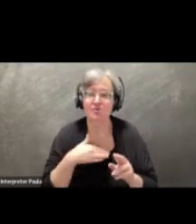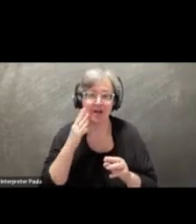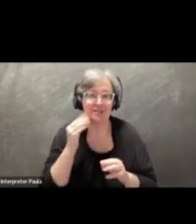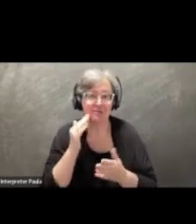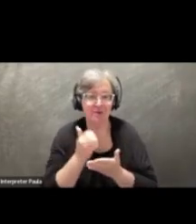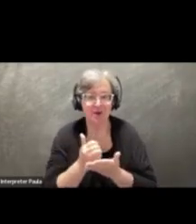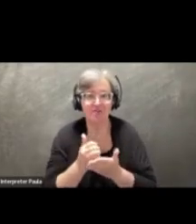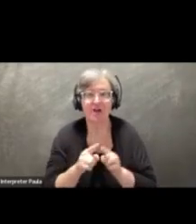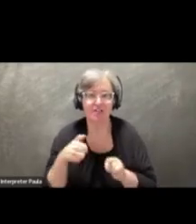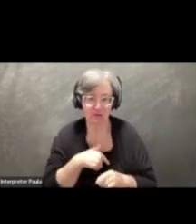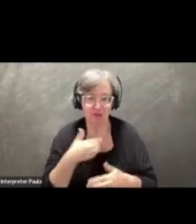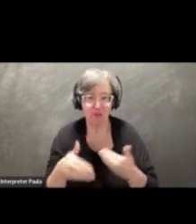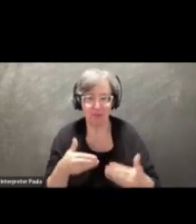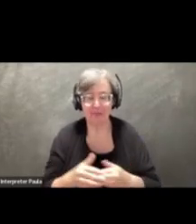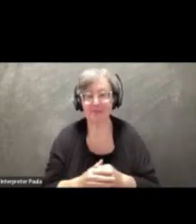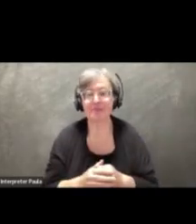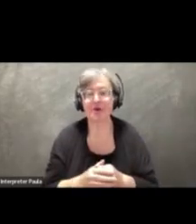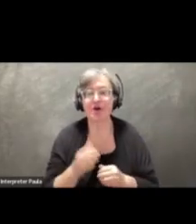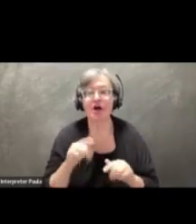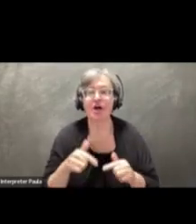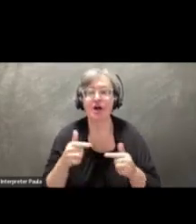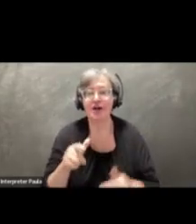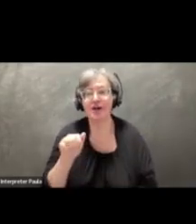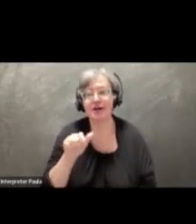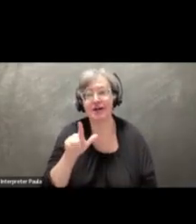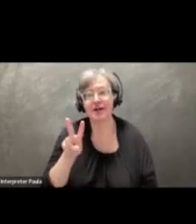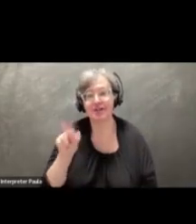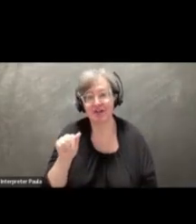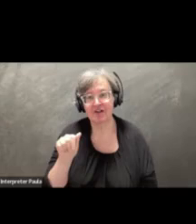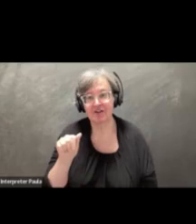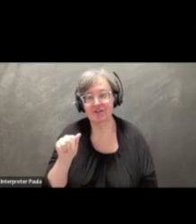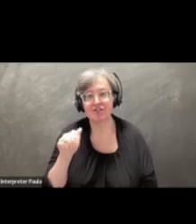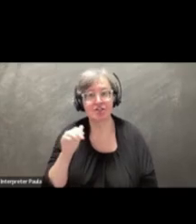go through our time today. So I will turn it over to Alva, and then we will go ahead and get started.